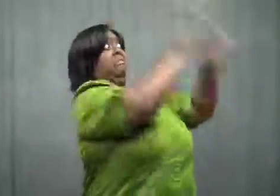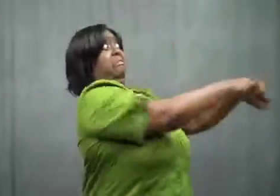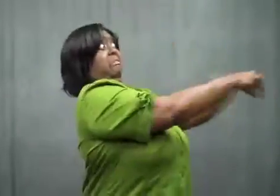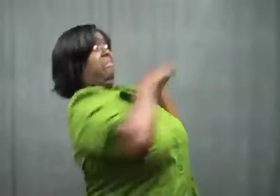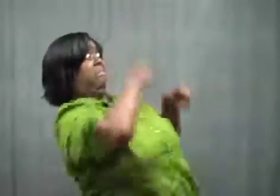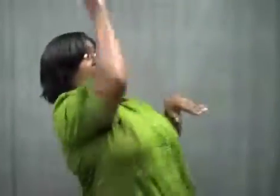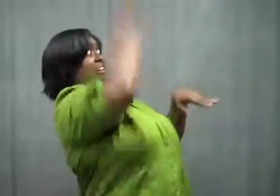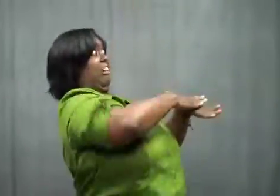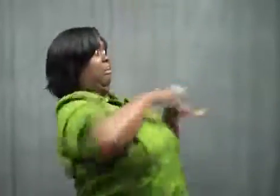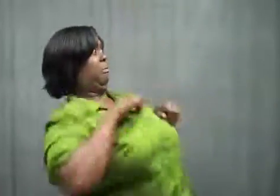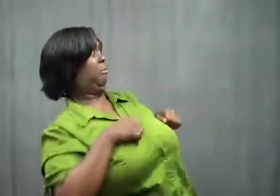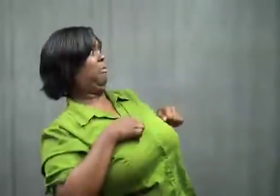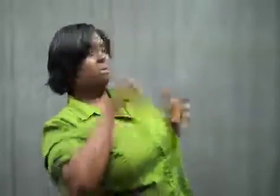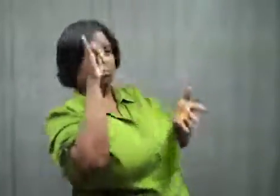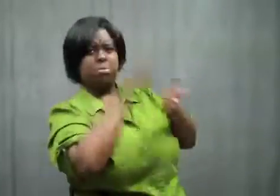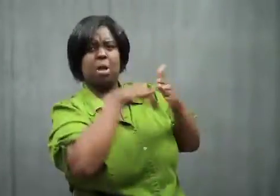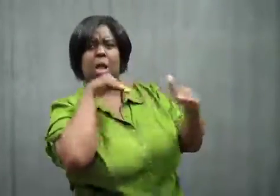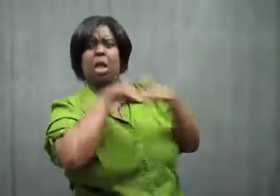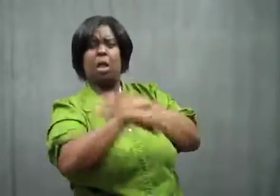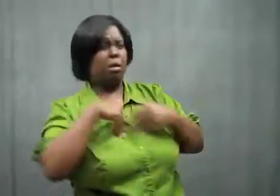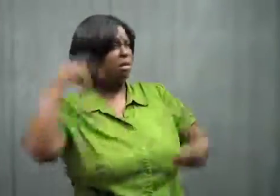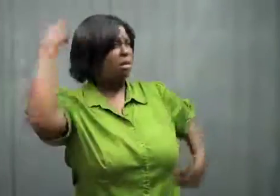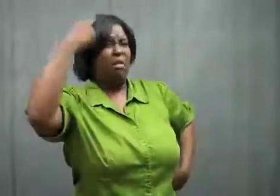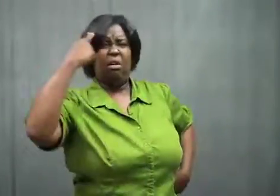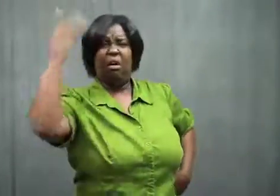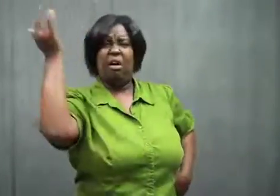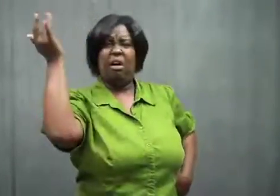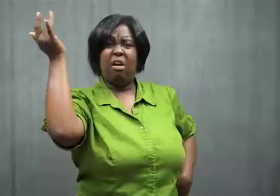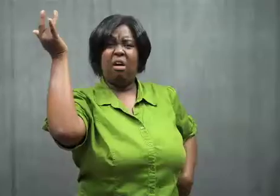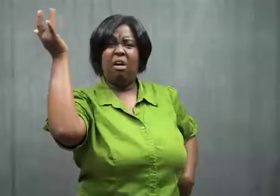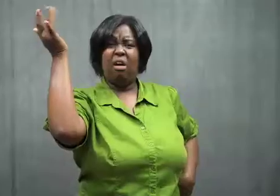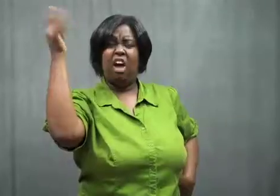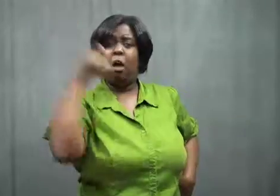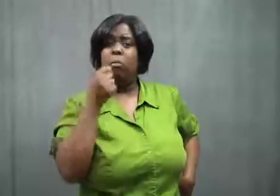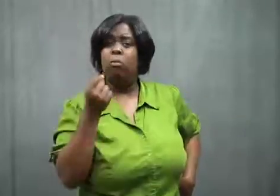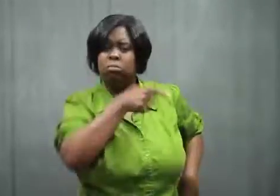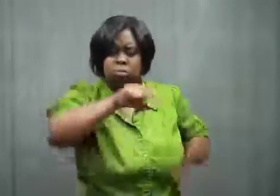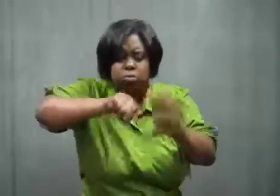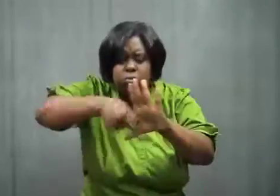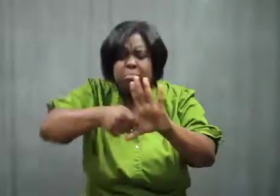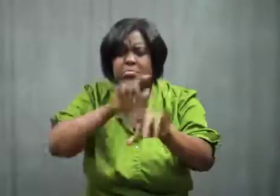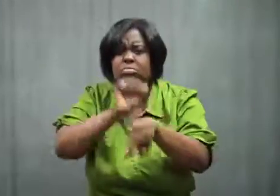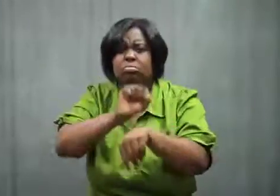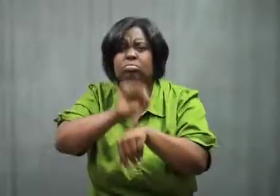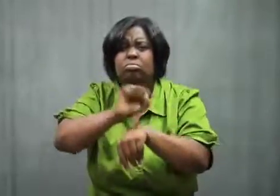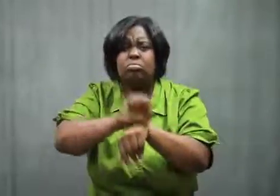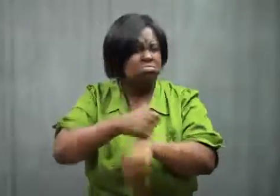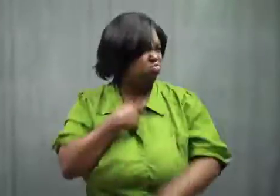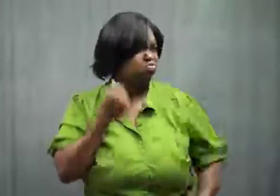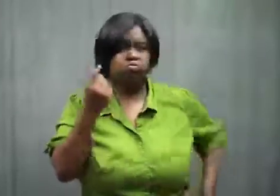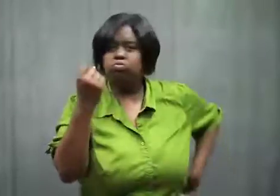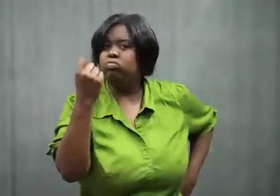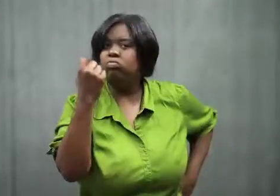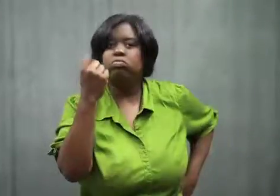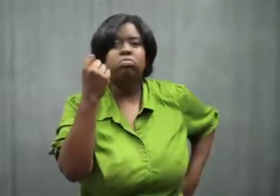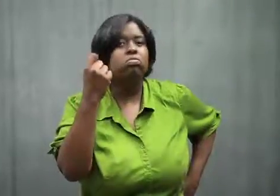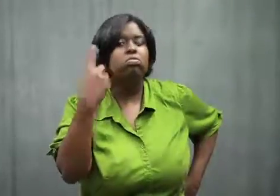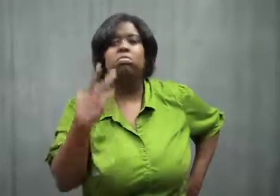I slammed the door shut and locked it. He unlocked it. How did he do that? I couldn't understand how he could open it with his key.